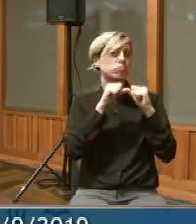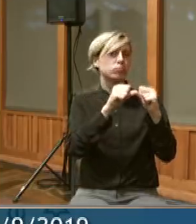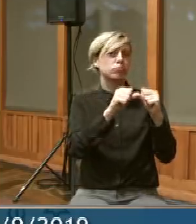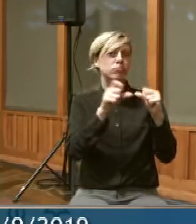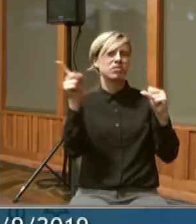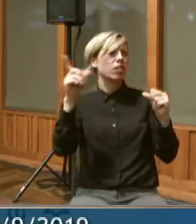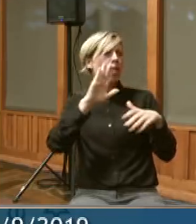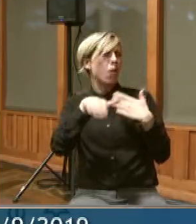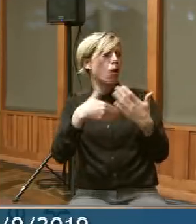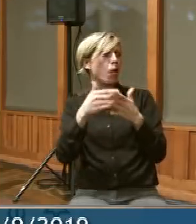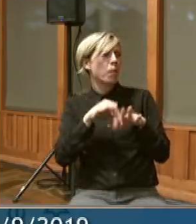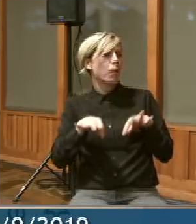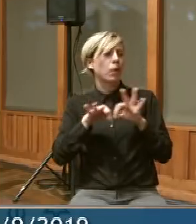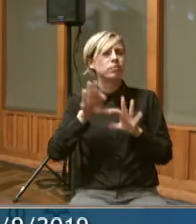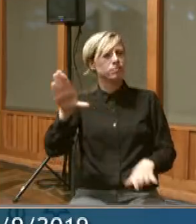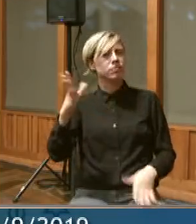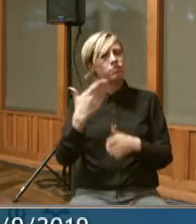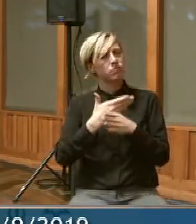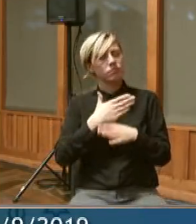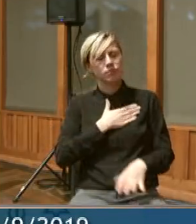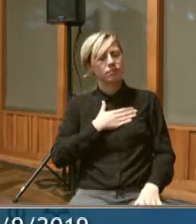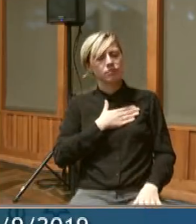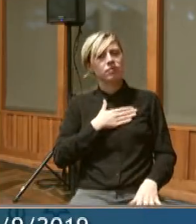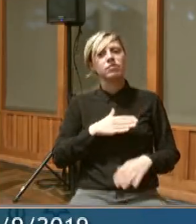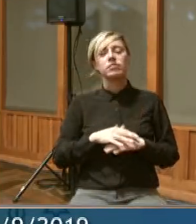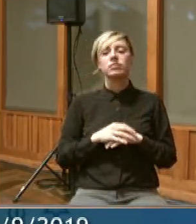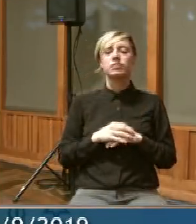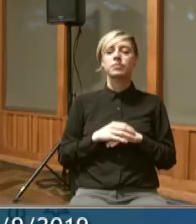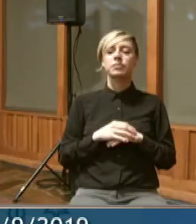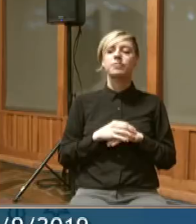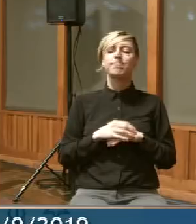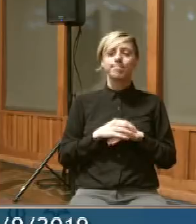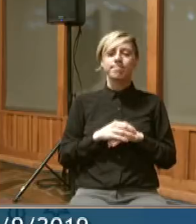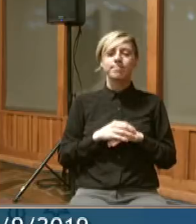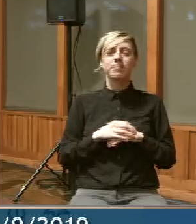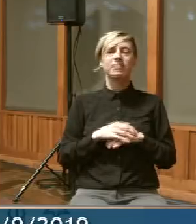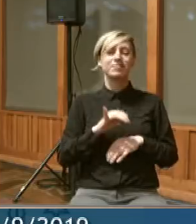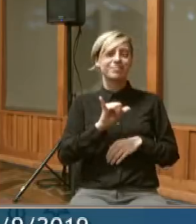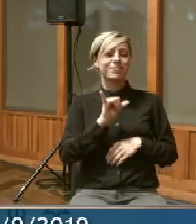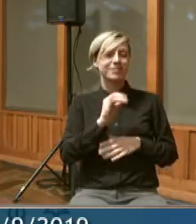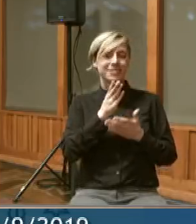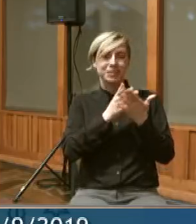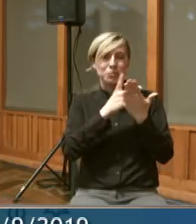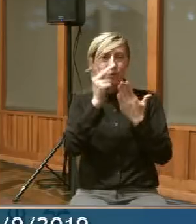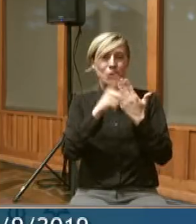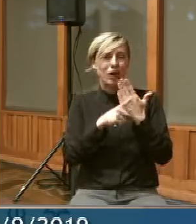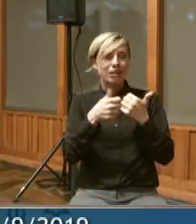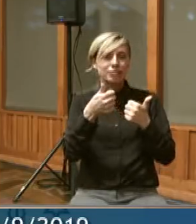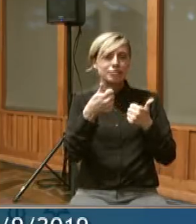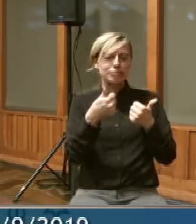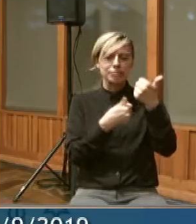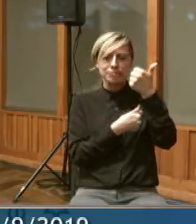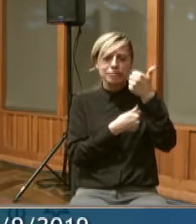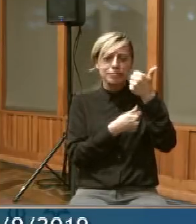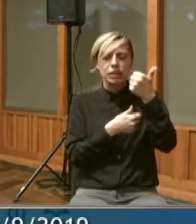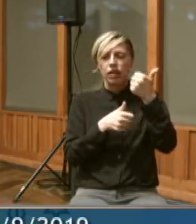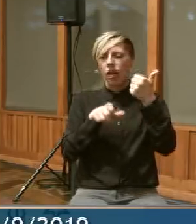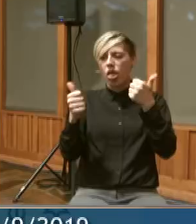THERE WERE PROGRAMS THAT WERE SO IMPORTANT TO THE COMMUNITY THAT WE WEREN'T GOING TO CUT THEM EVEN THOUGH IT MEANT OTHER -- LET ME FINISH. WE HAD TO TAKE SOME OTHER CUTS